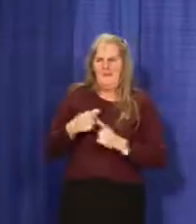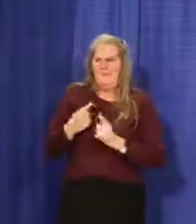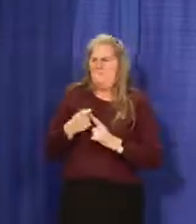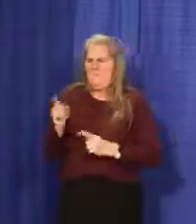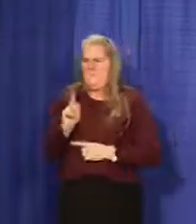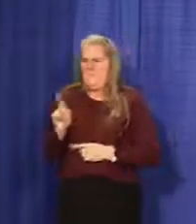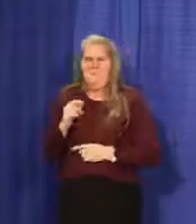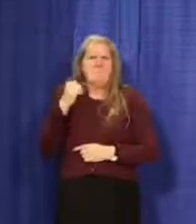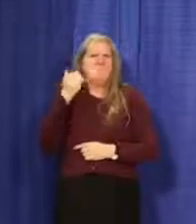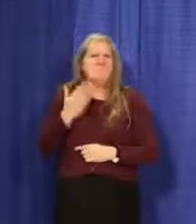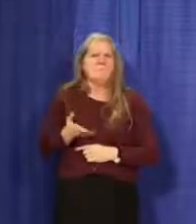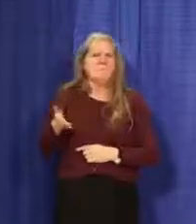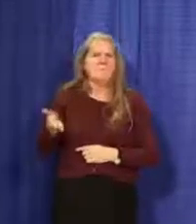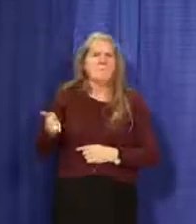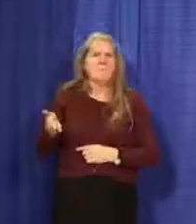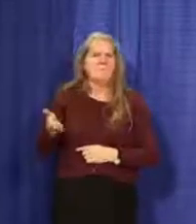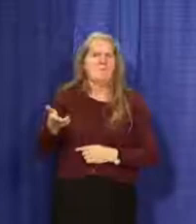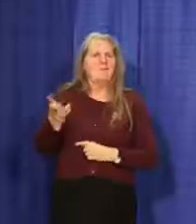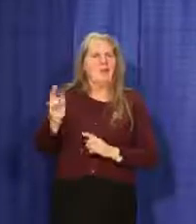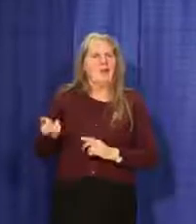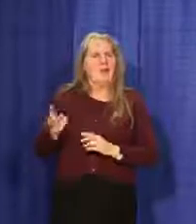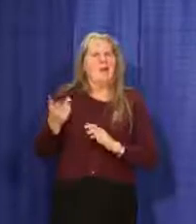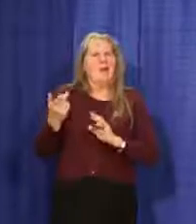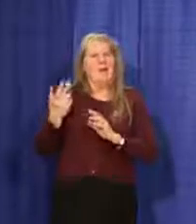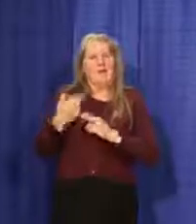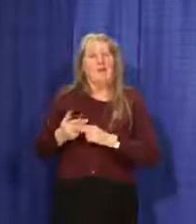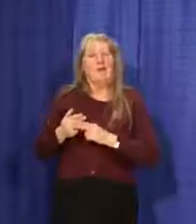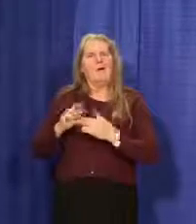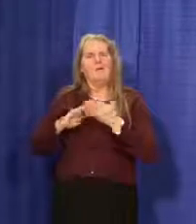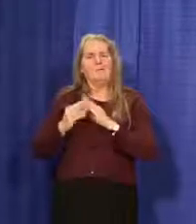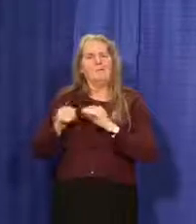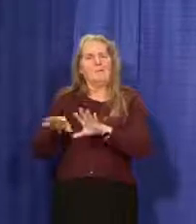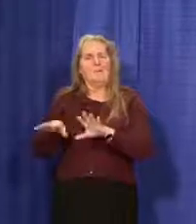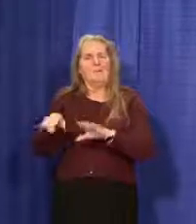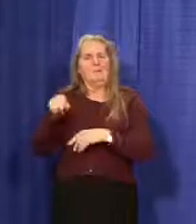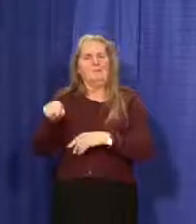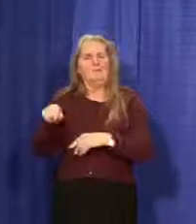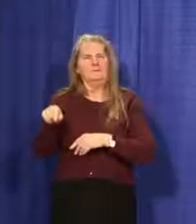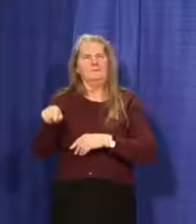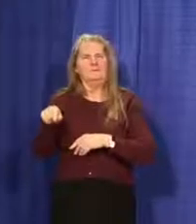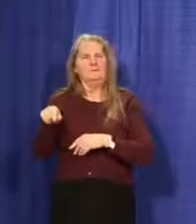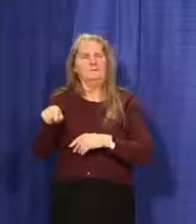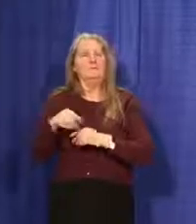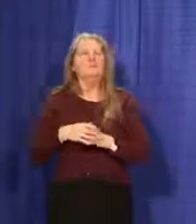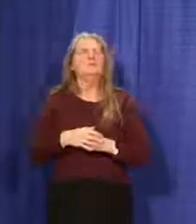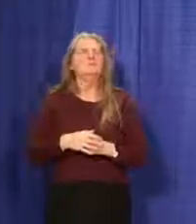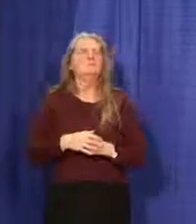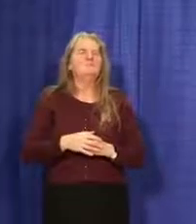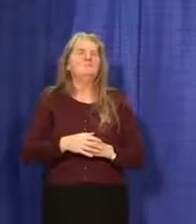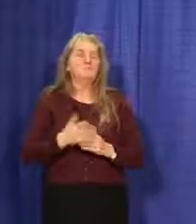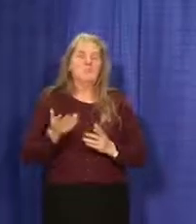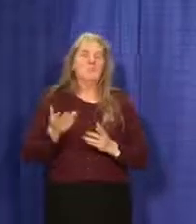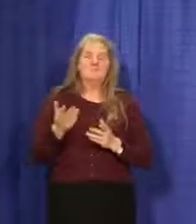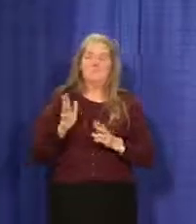without being able to link it back to an identifiable case. So you see that used in the